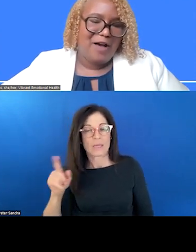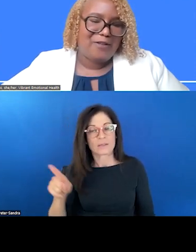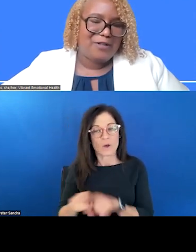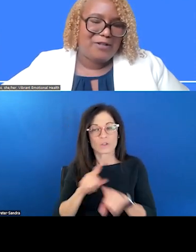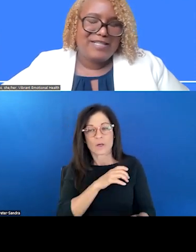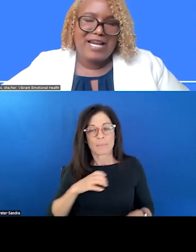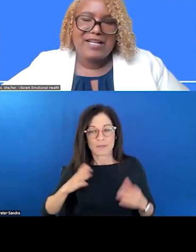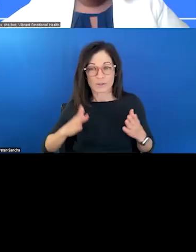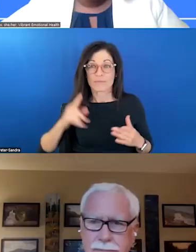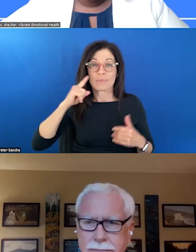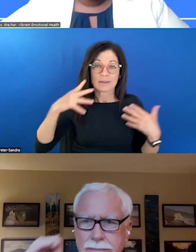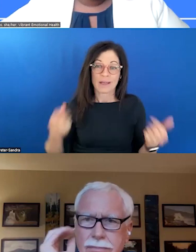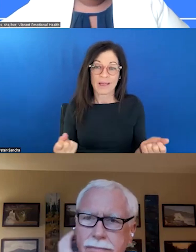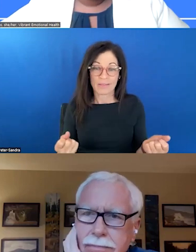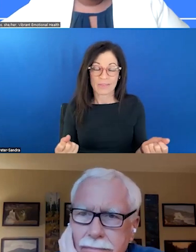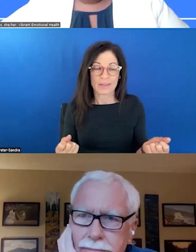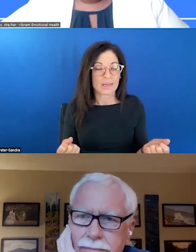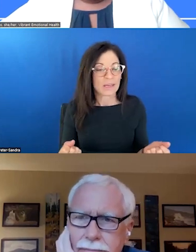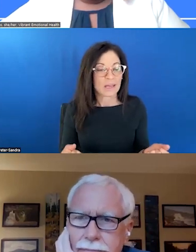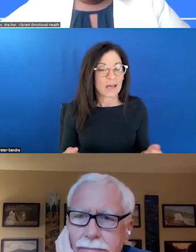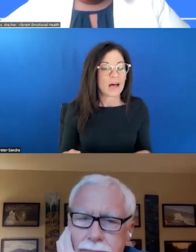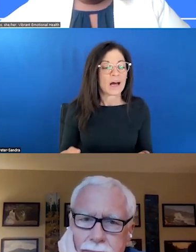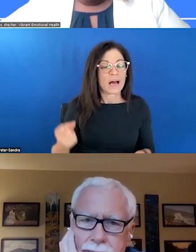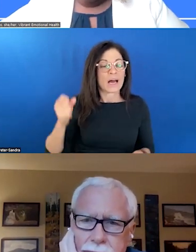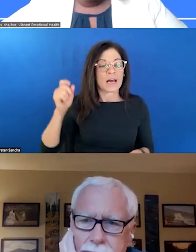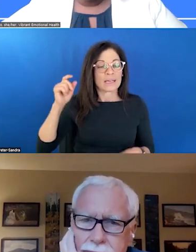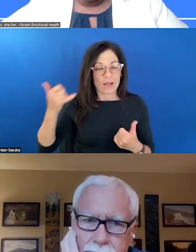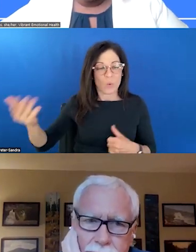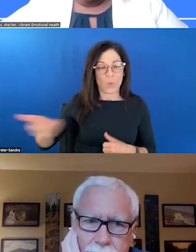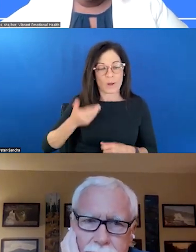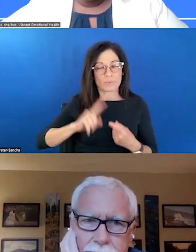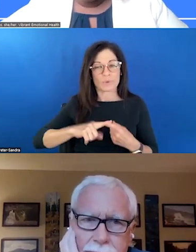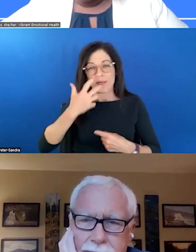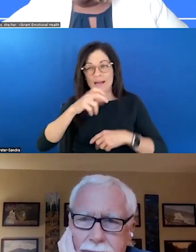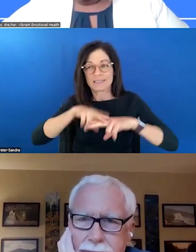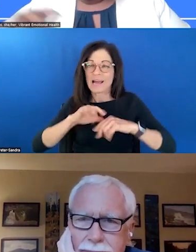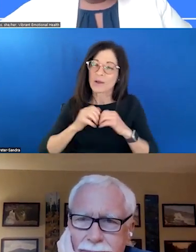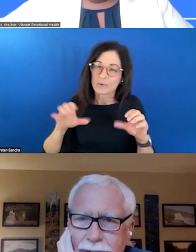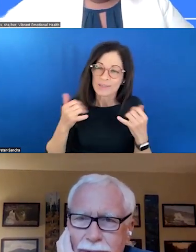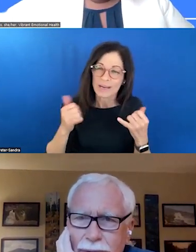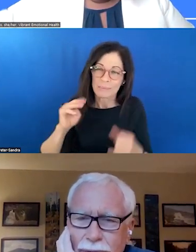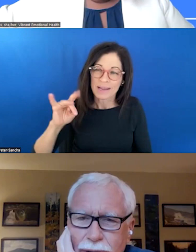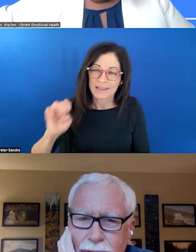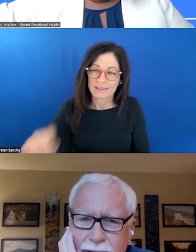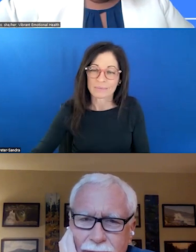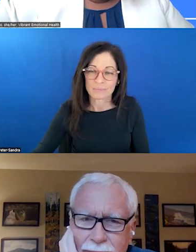MENTAL HEALTH FOR NEW YORK STATE, TO THE HOT SEAT. MIKE, HOW ARE YOU DOING TODAY? GOOD.